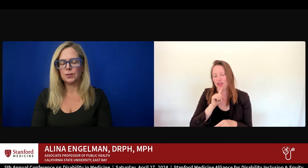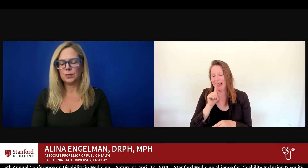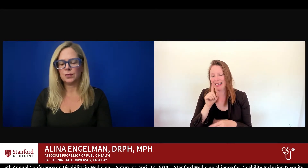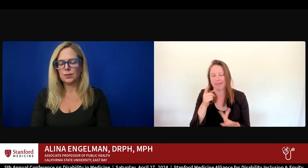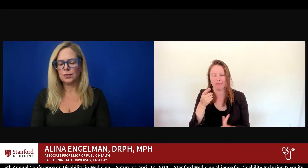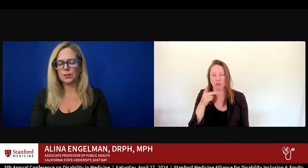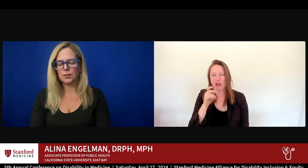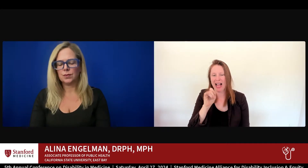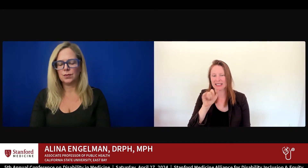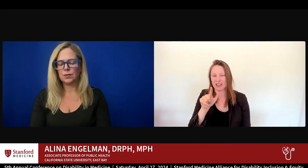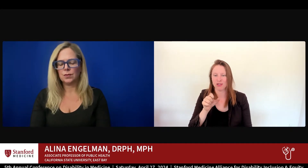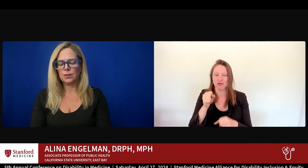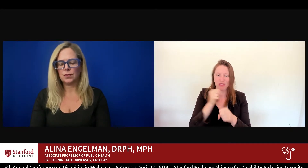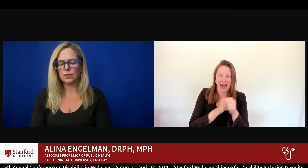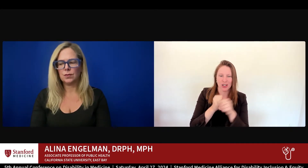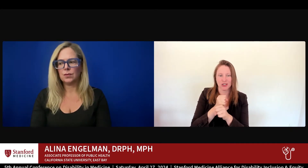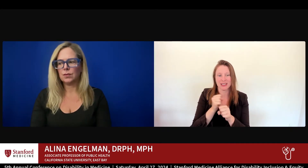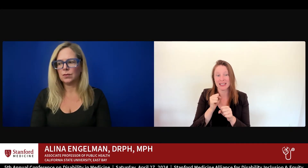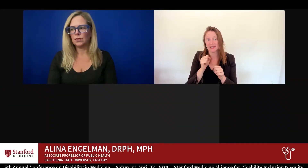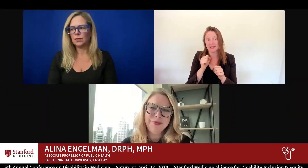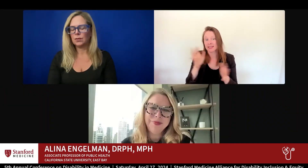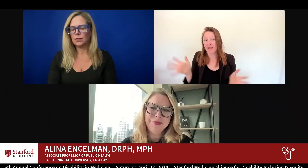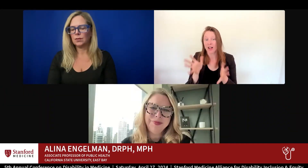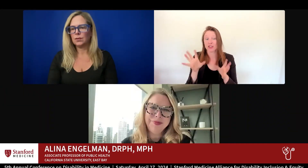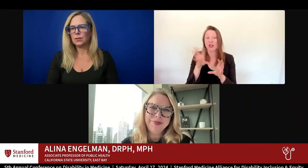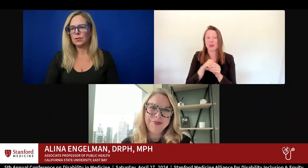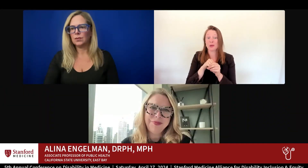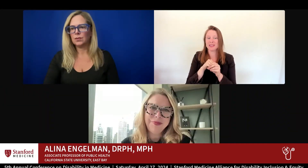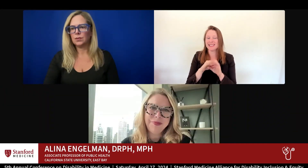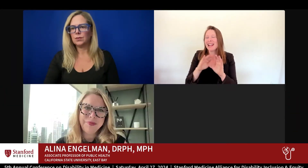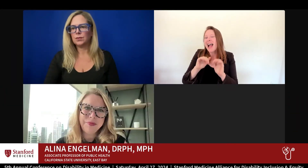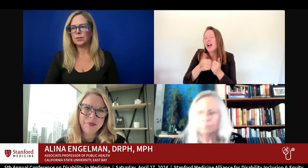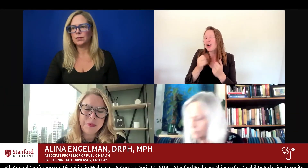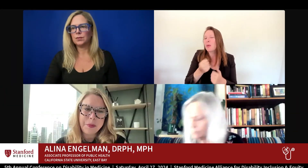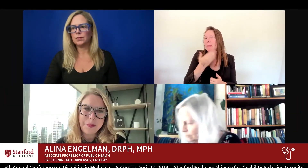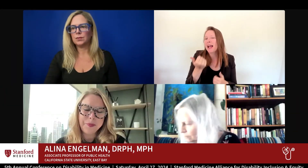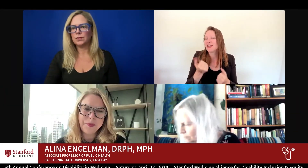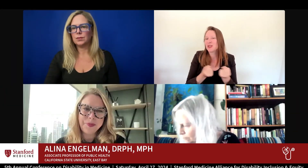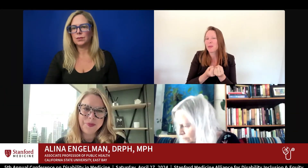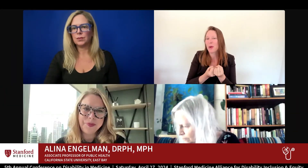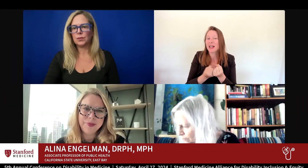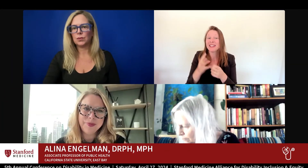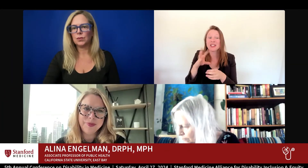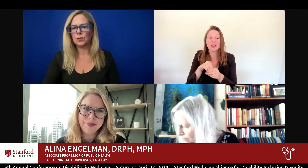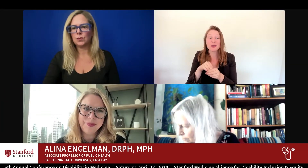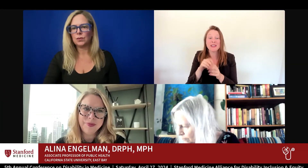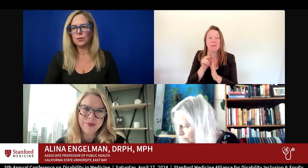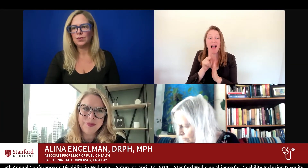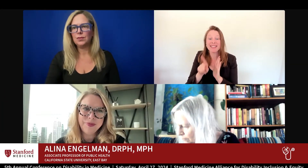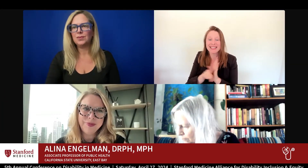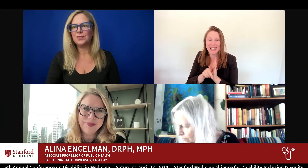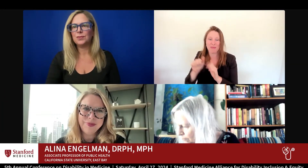who really dove into practical strategies to foster inclusion. Work he has done for many years,